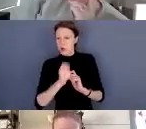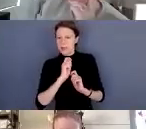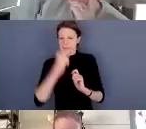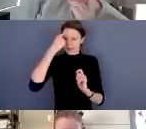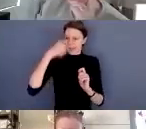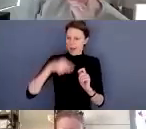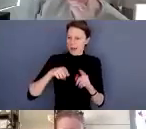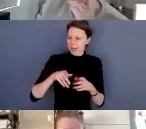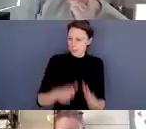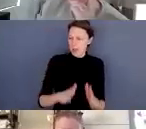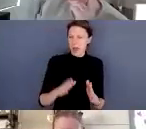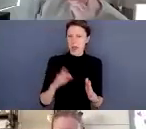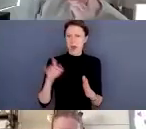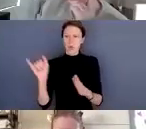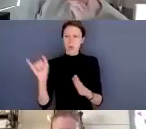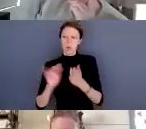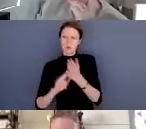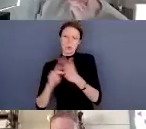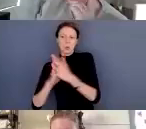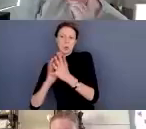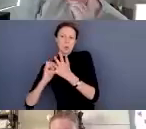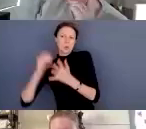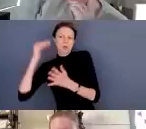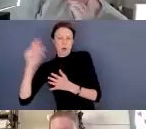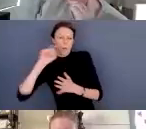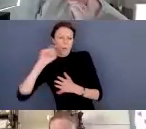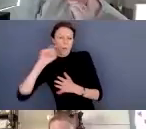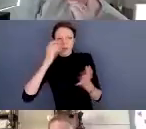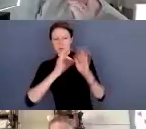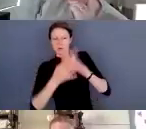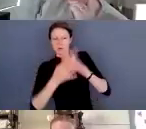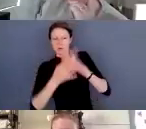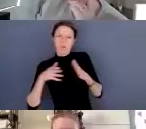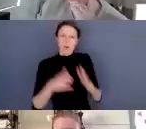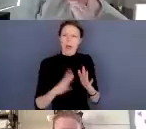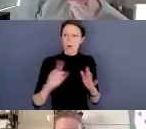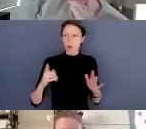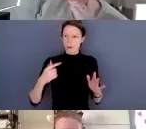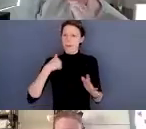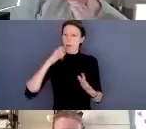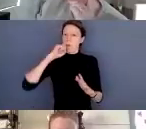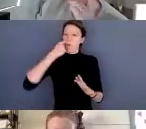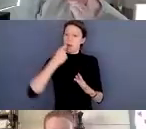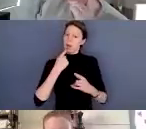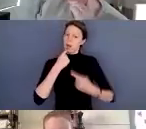or VCOSS saying that. But I will just try and you know put on that hat of those other parties to,